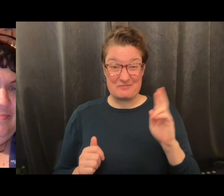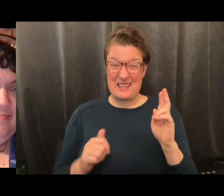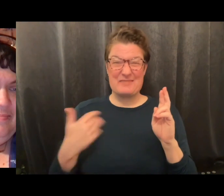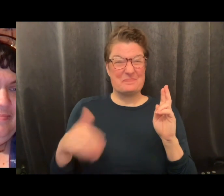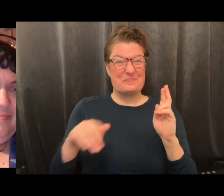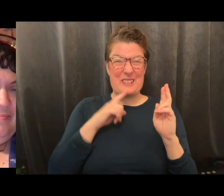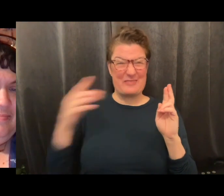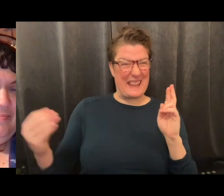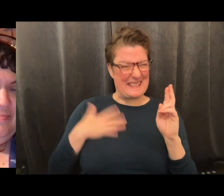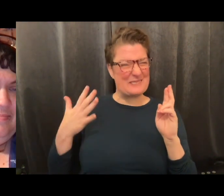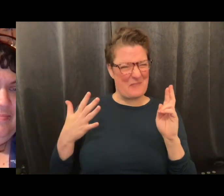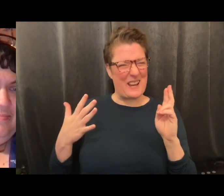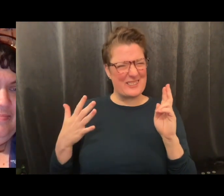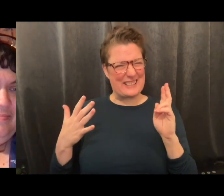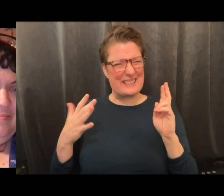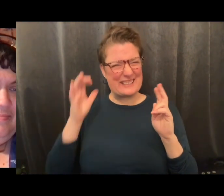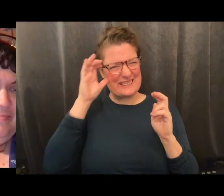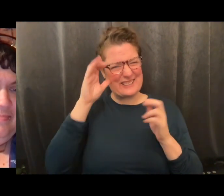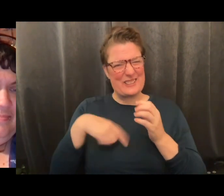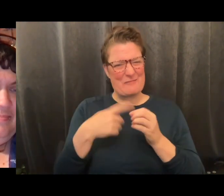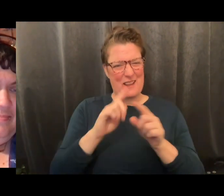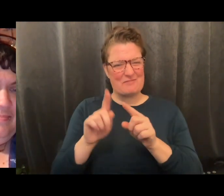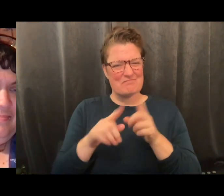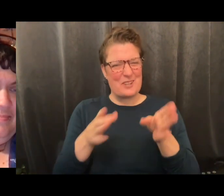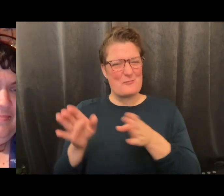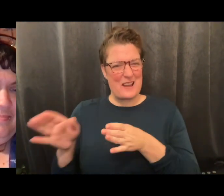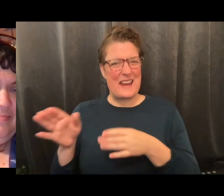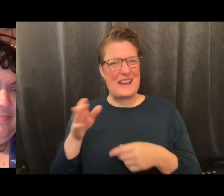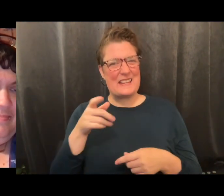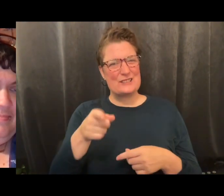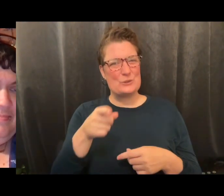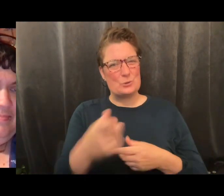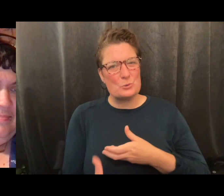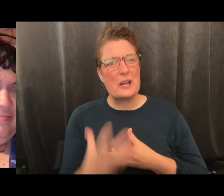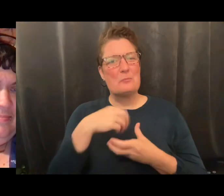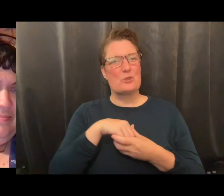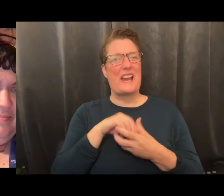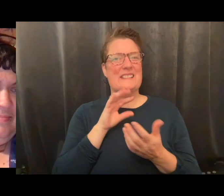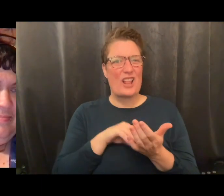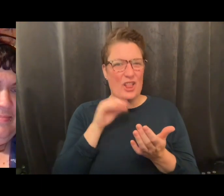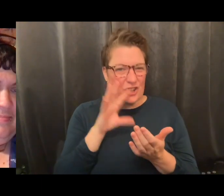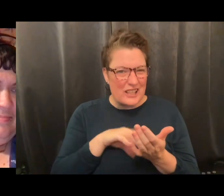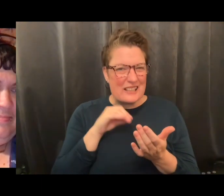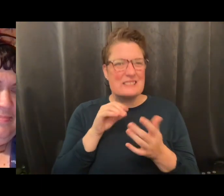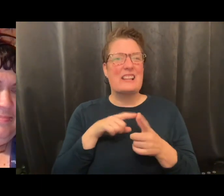that you embrace the learnings and then bring them into your life and incorporate them into your life.